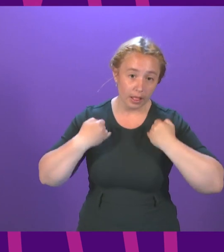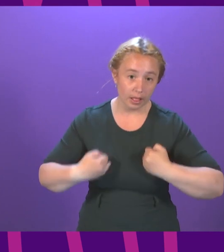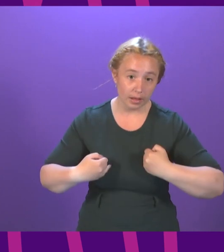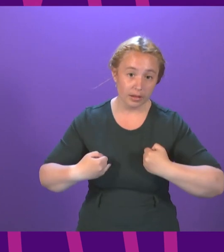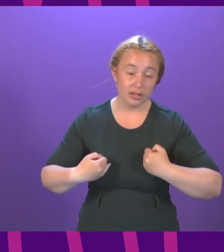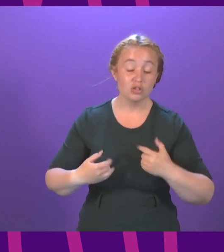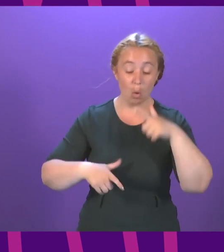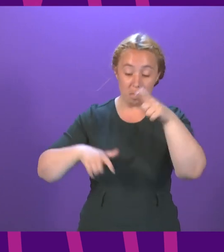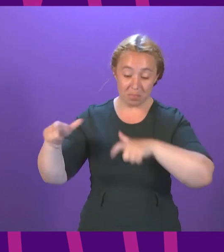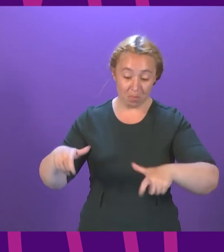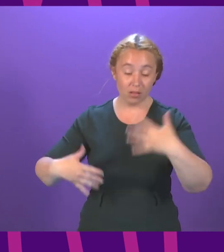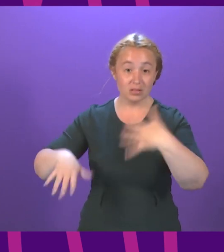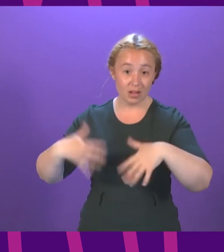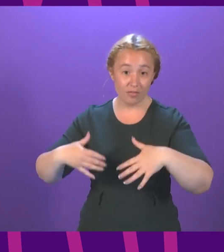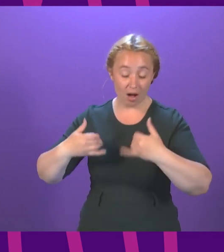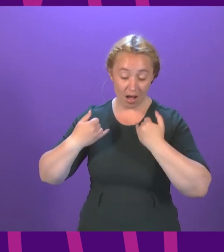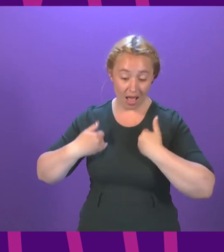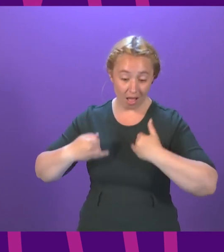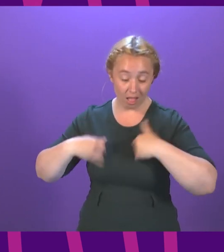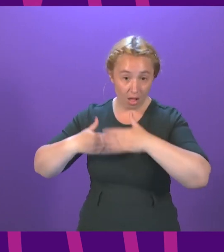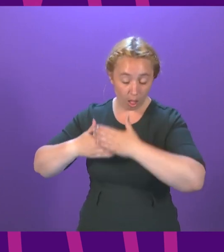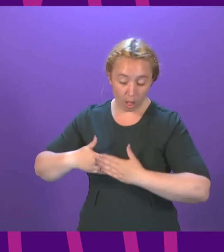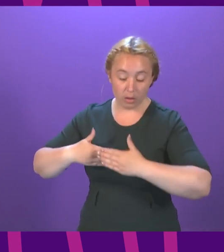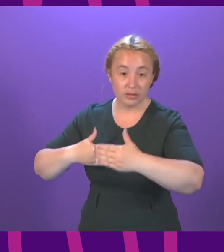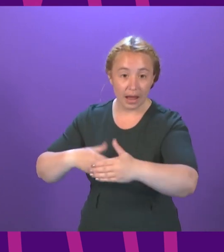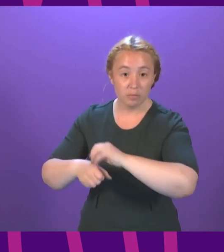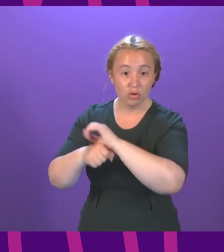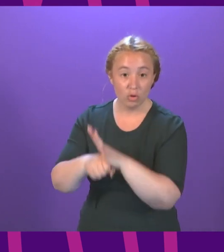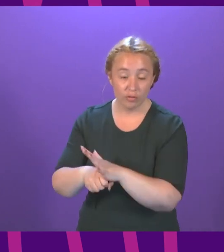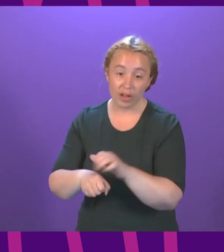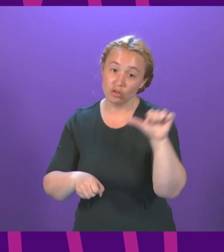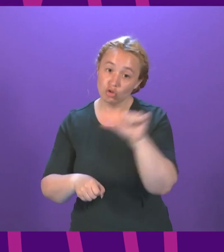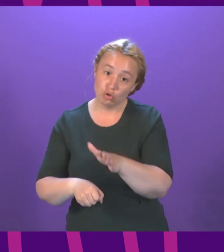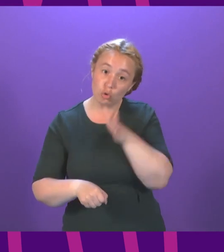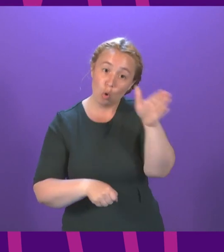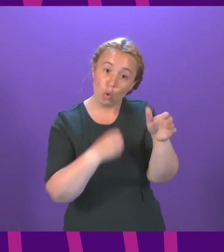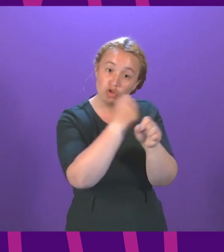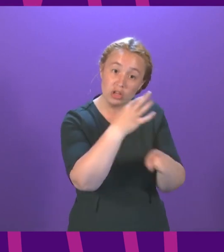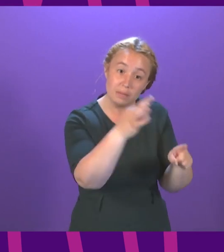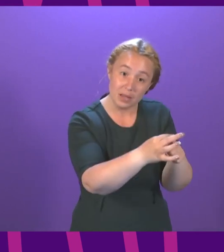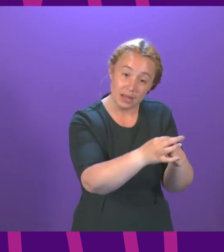people suffering from long Covid should consult their general practitioner, who will point them to